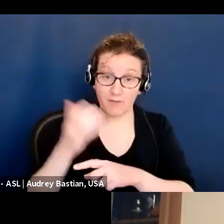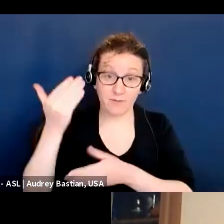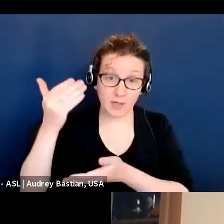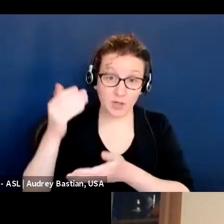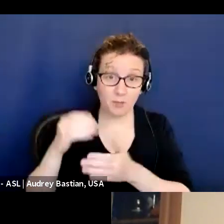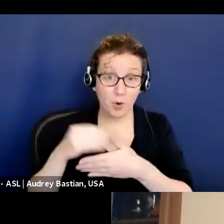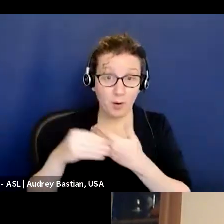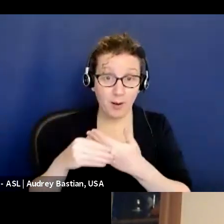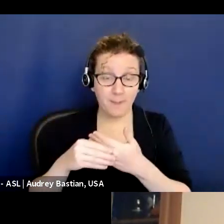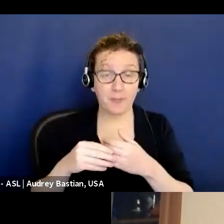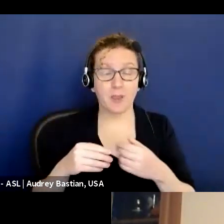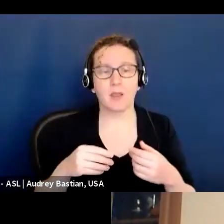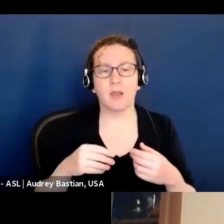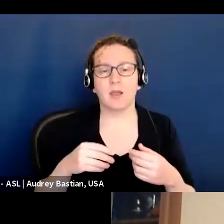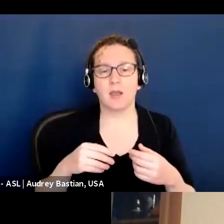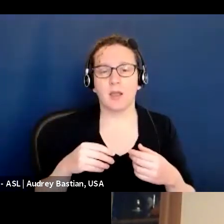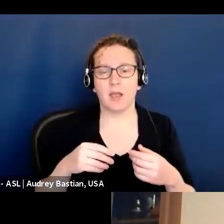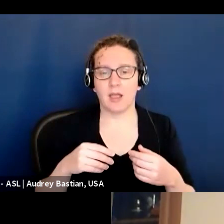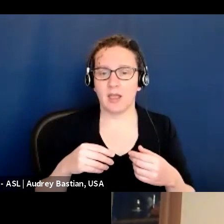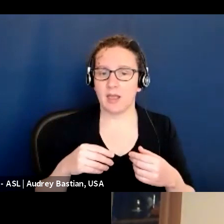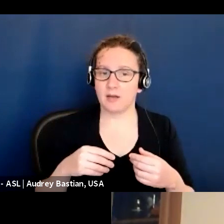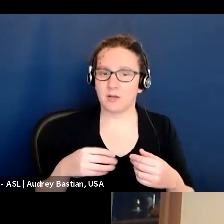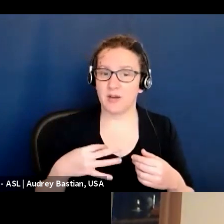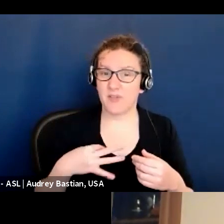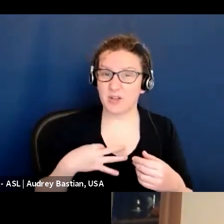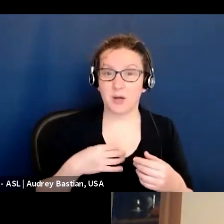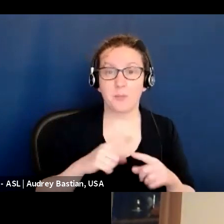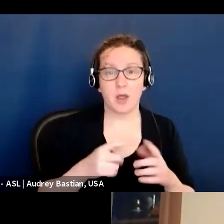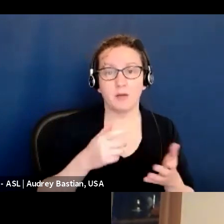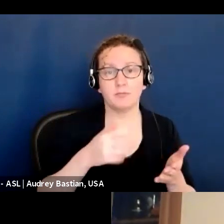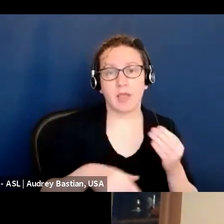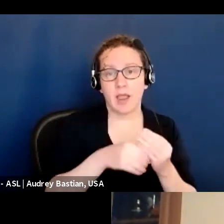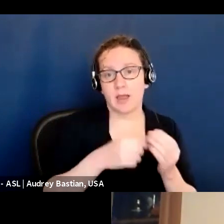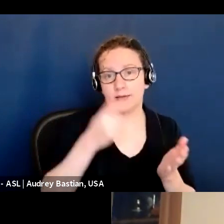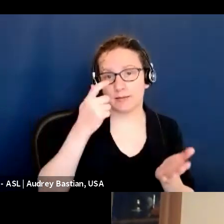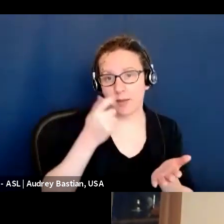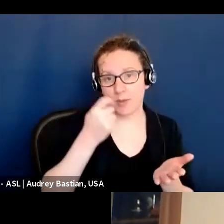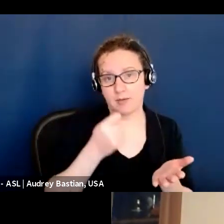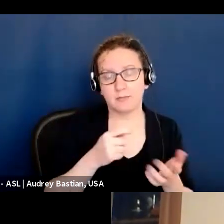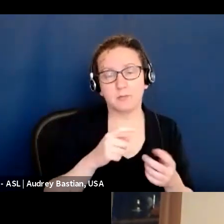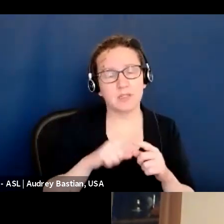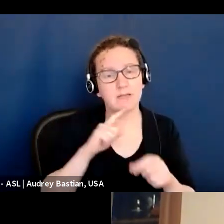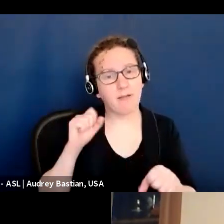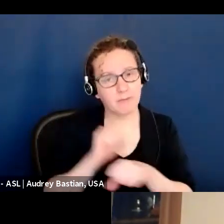it's less. And you volunteer, but you get a stipend. But it is definitely we encourage